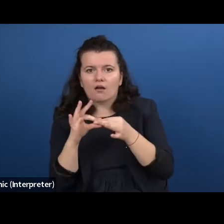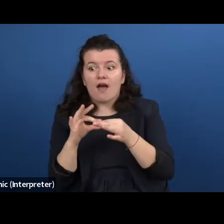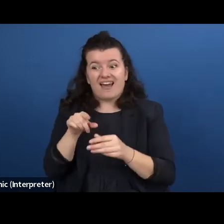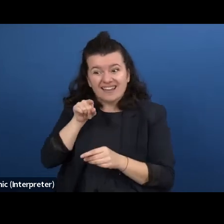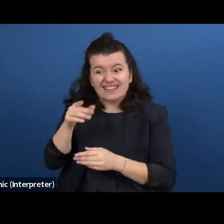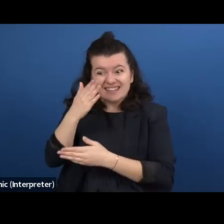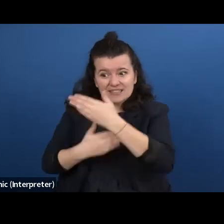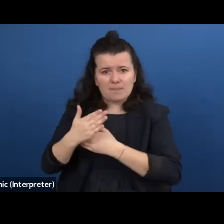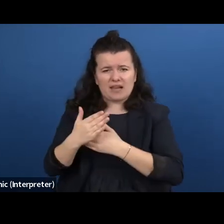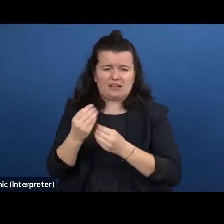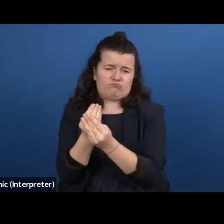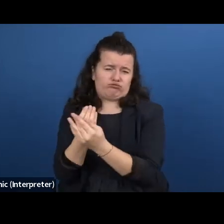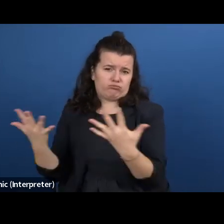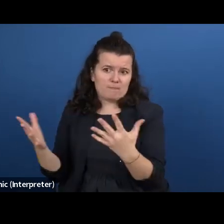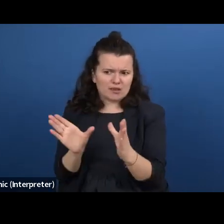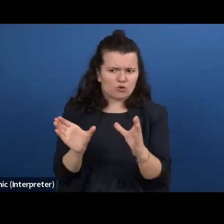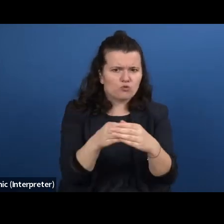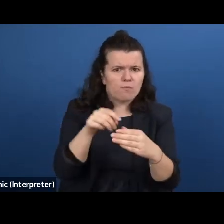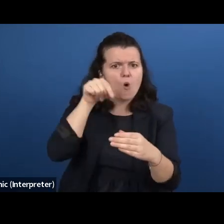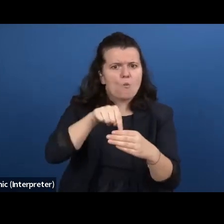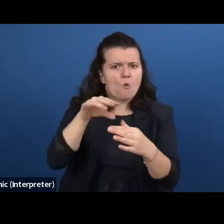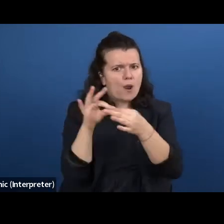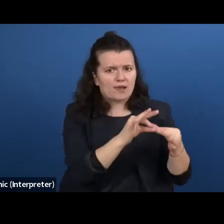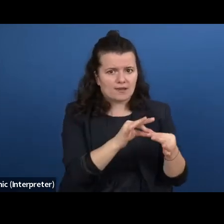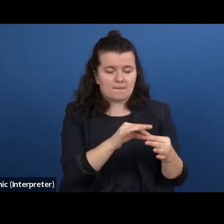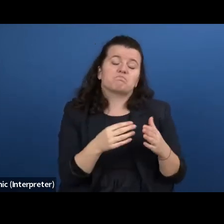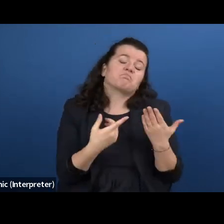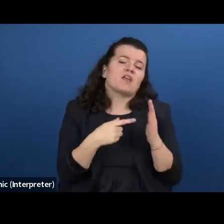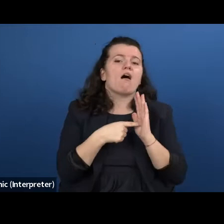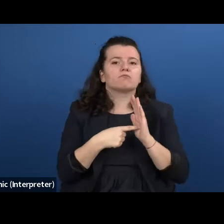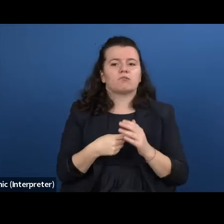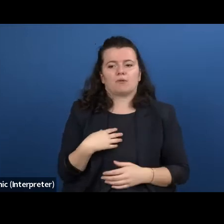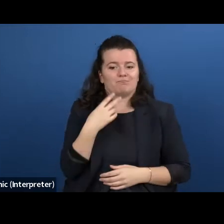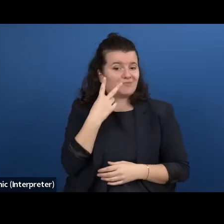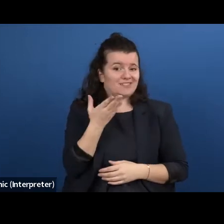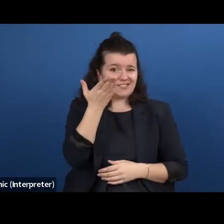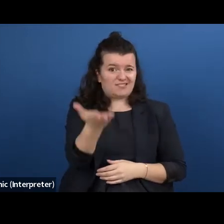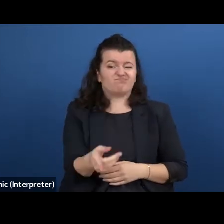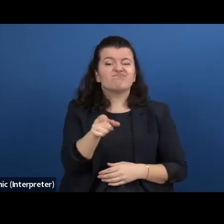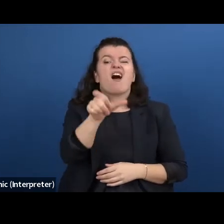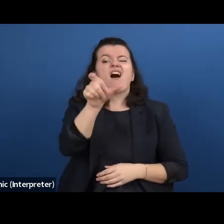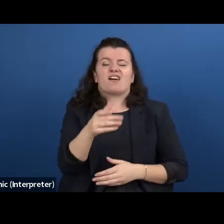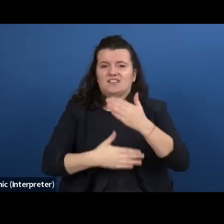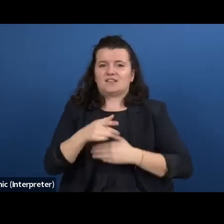The link means that traffickers use the disability of the victim as an incentive to traffic them.